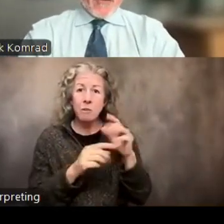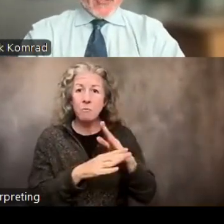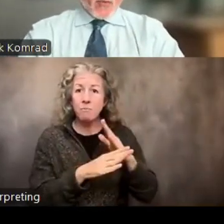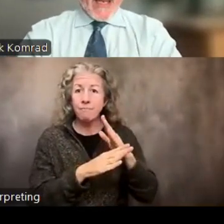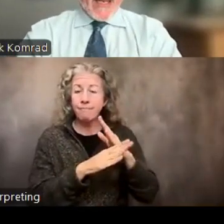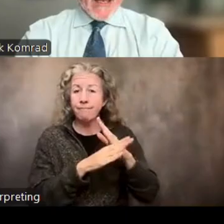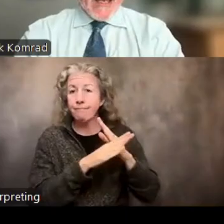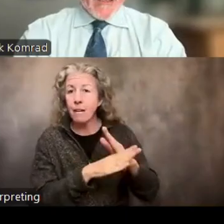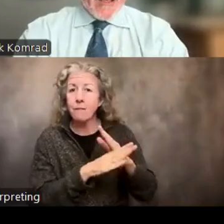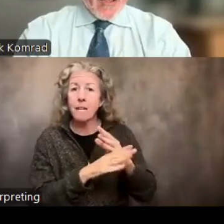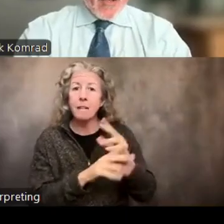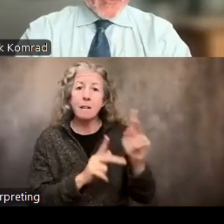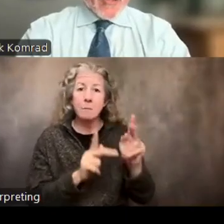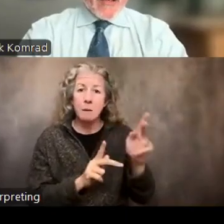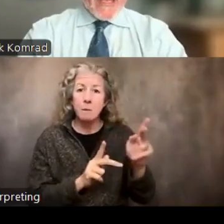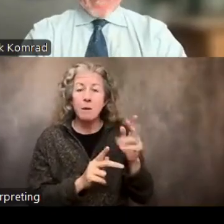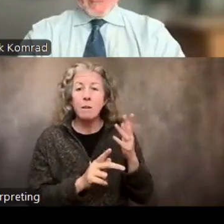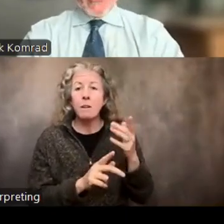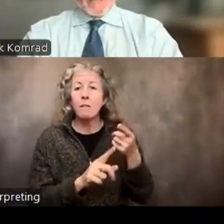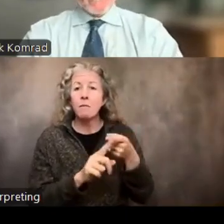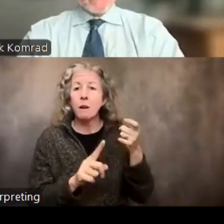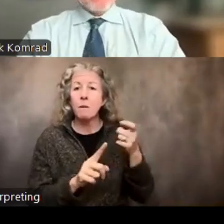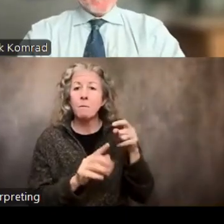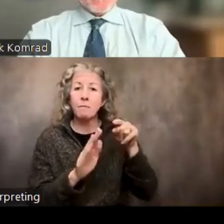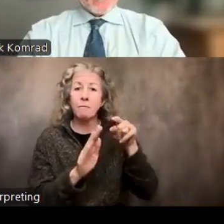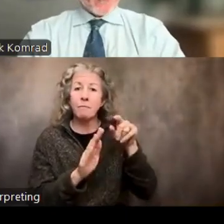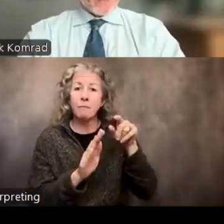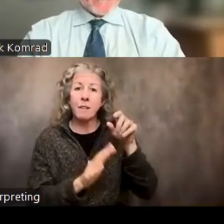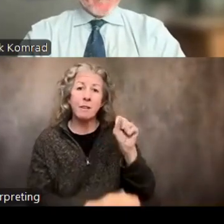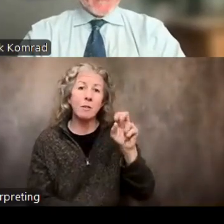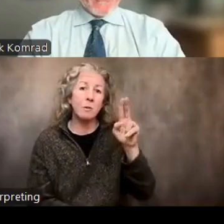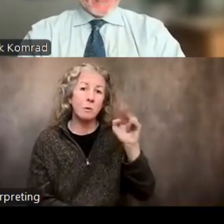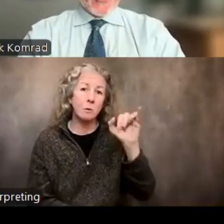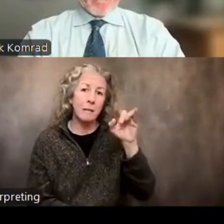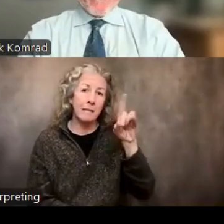dissuade and also capture people who are attempting jumping from